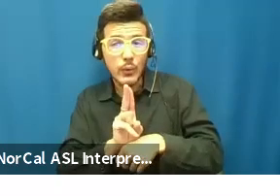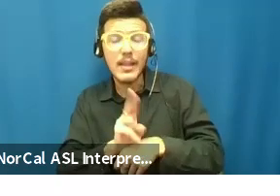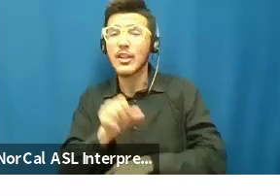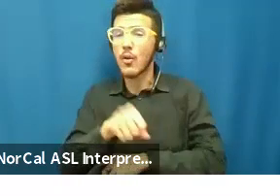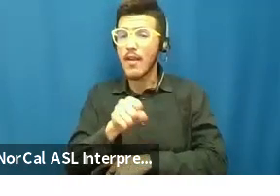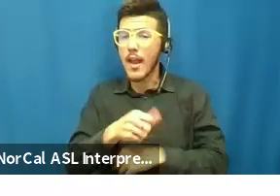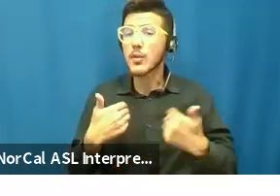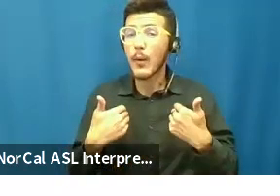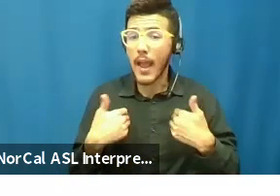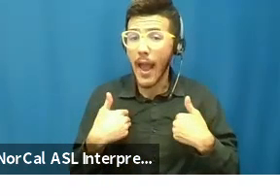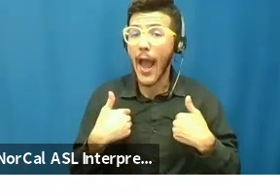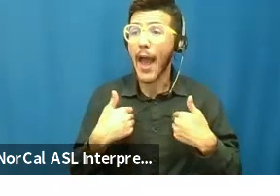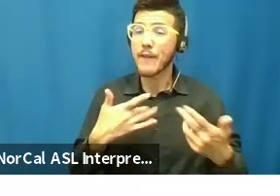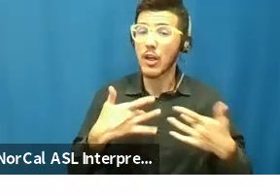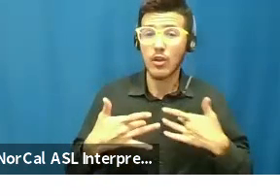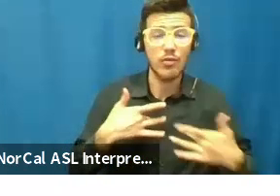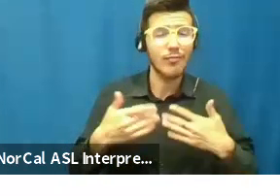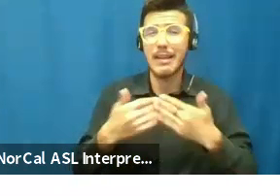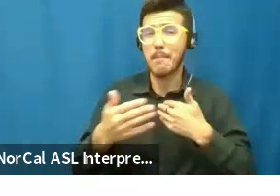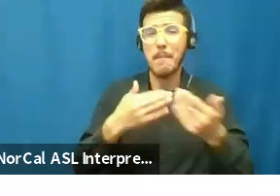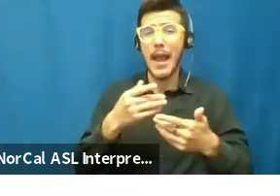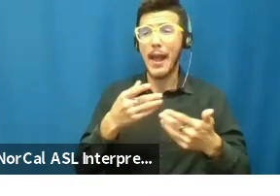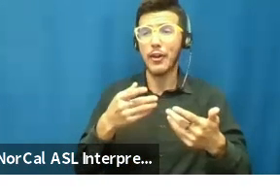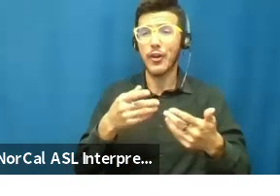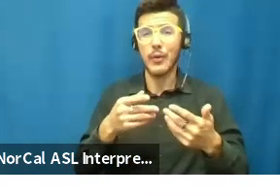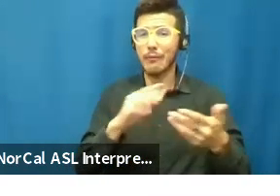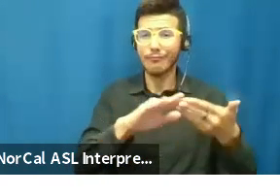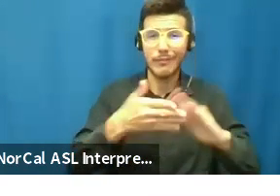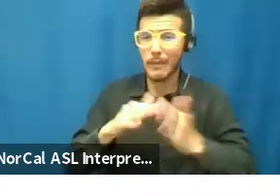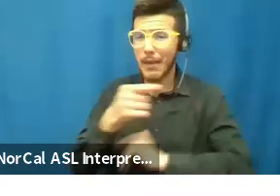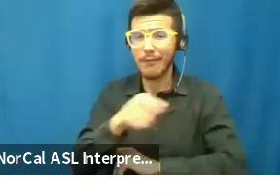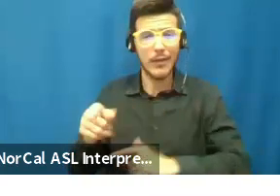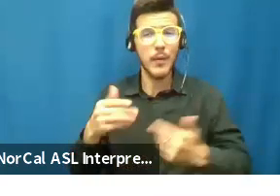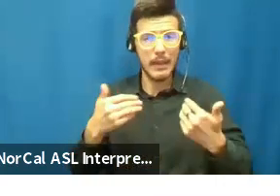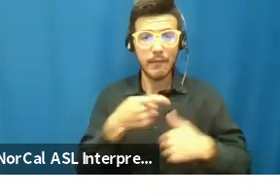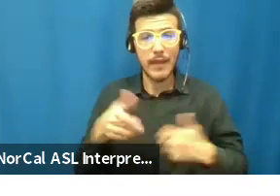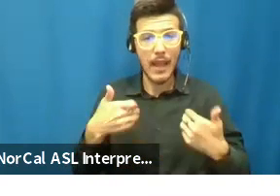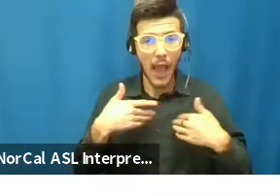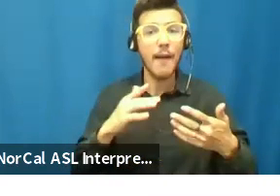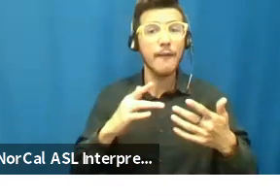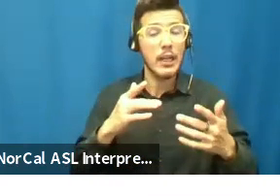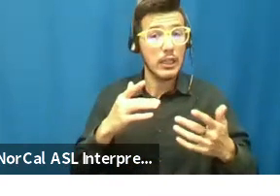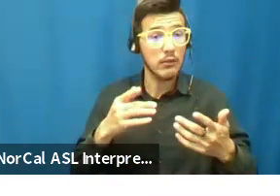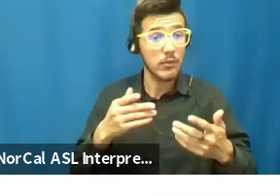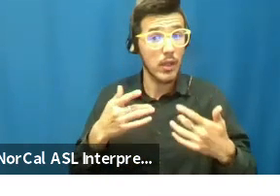really any demographic characteristic that discrimination could happen because someone